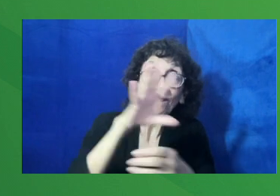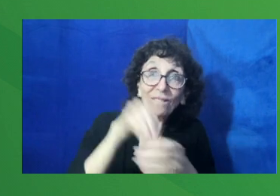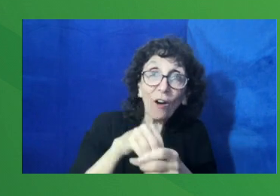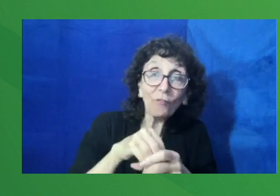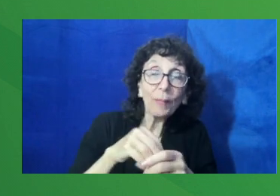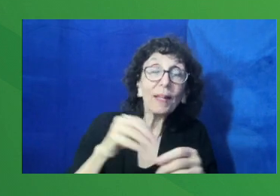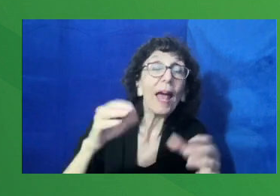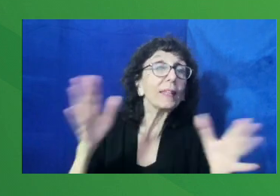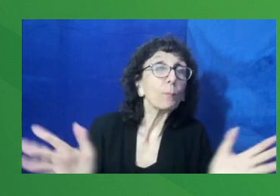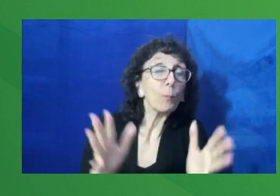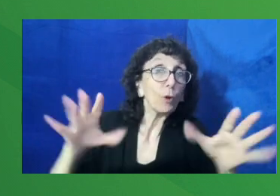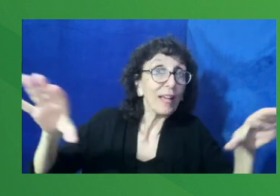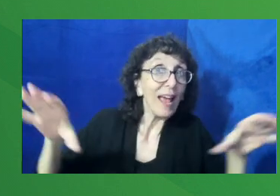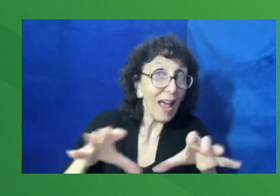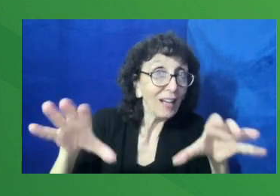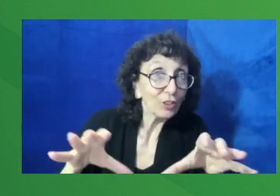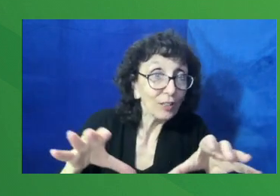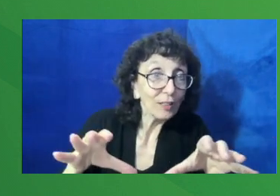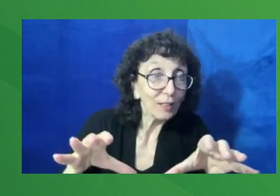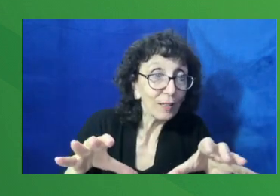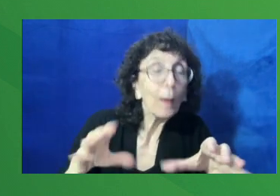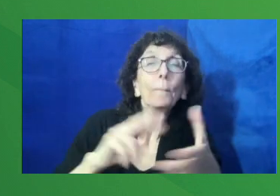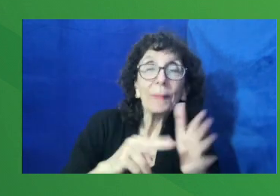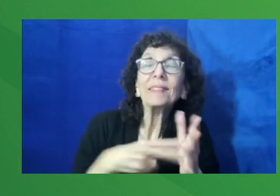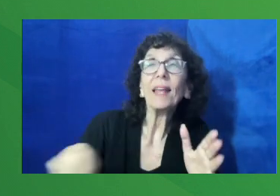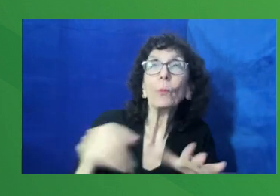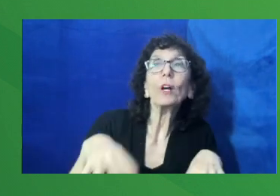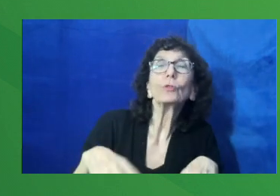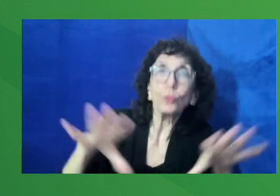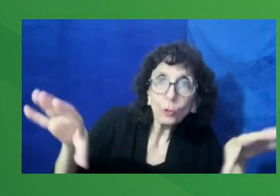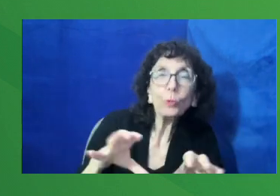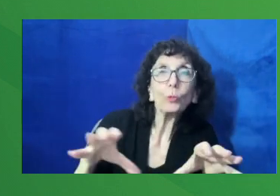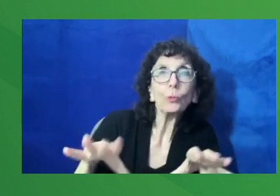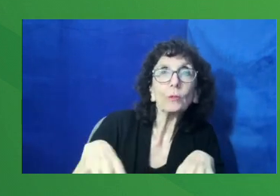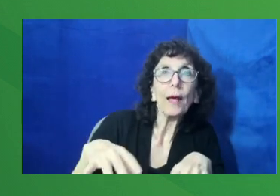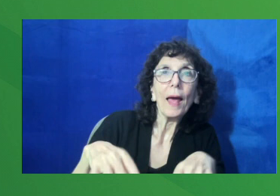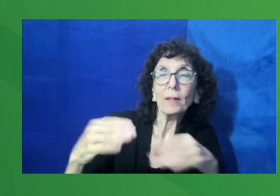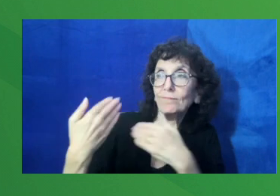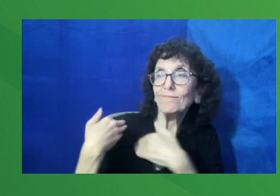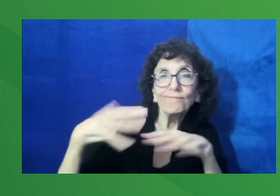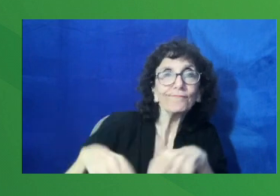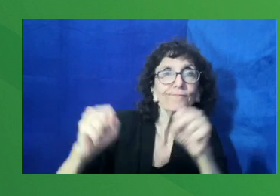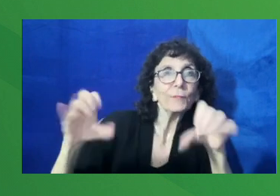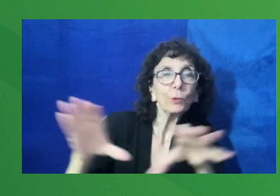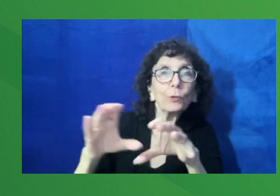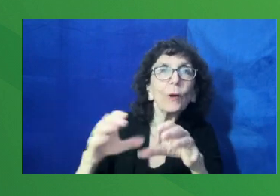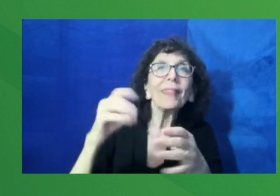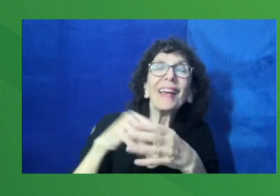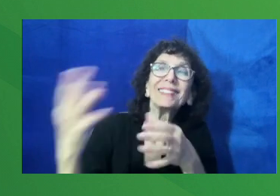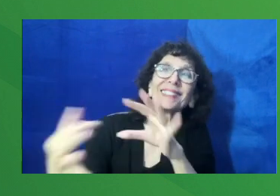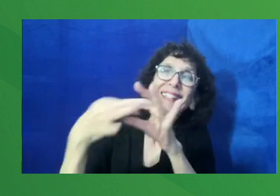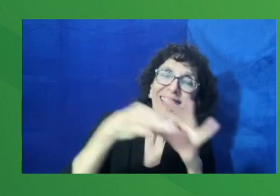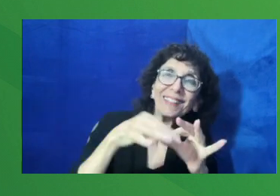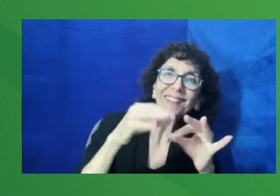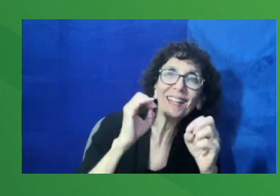includes action-taking as an integral part of the education program. Students are applying